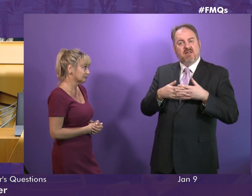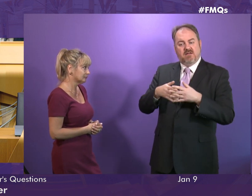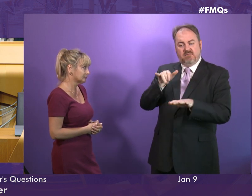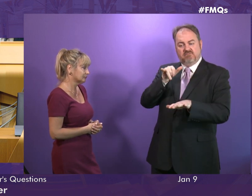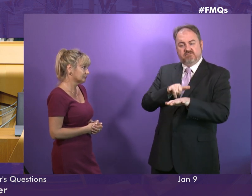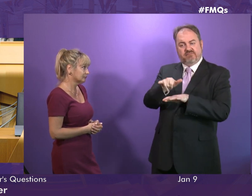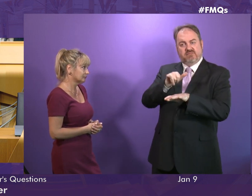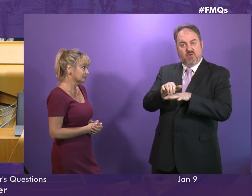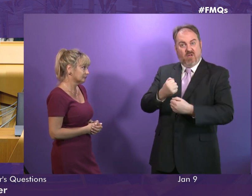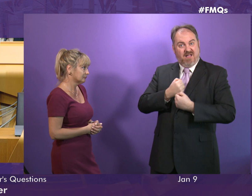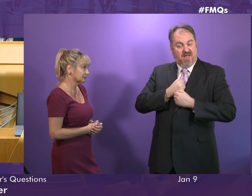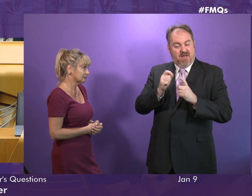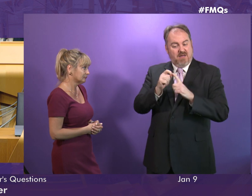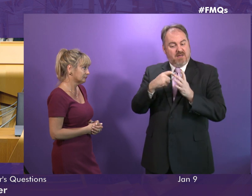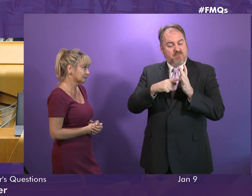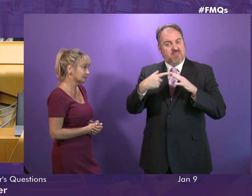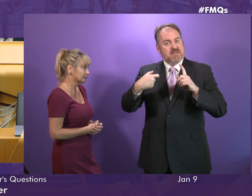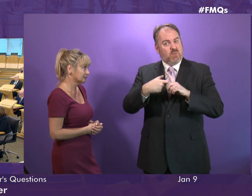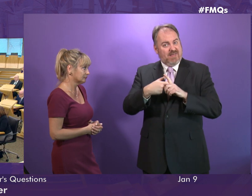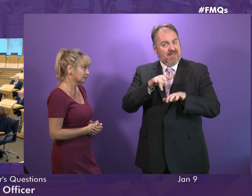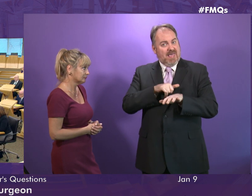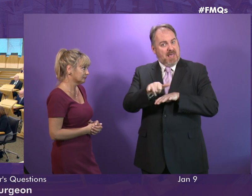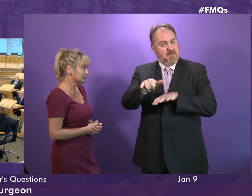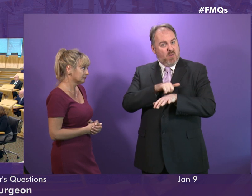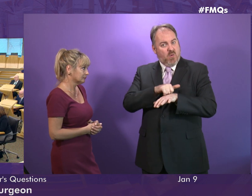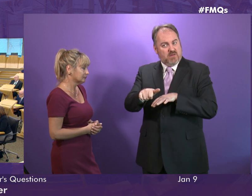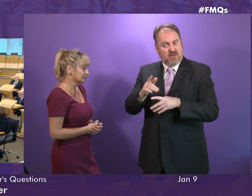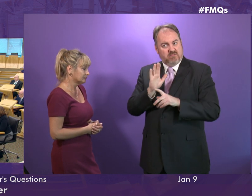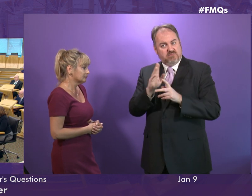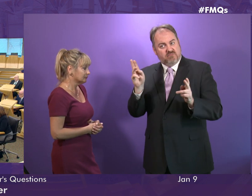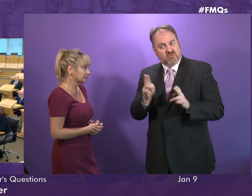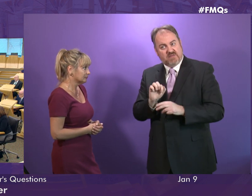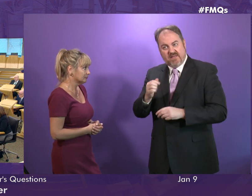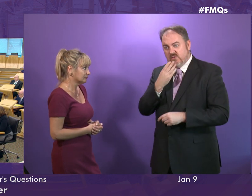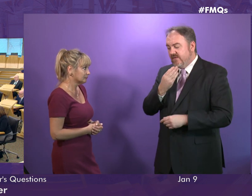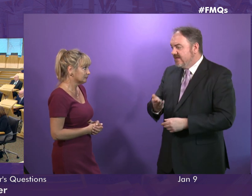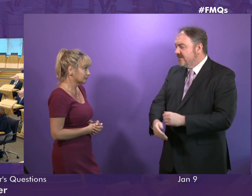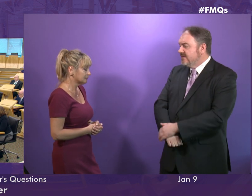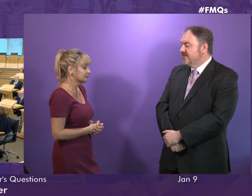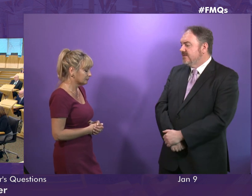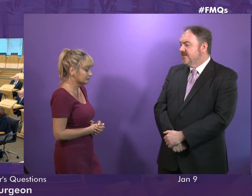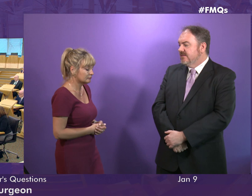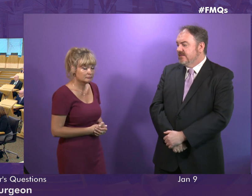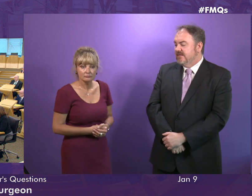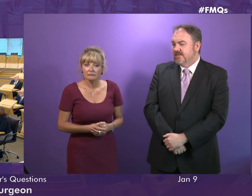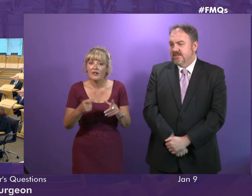airport, which the Government owns on behalf of the Scottish public? The First Minister (Nicola Sturgeon): Prestwick airport, of course, operates commercially